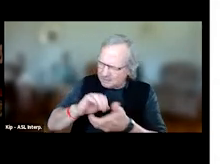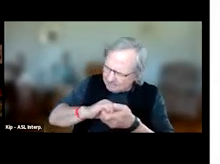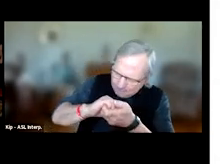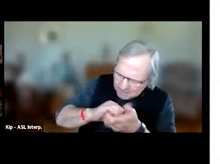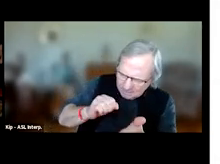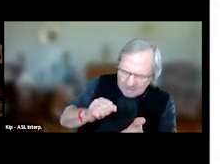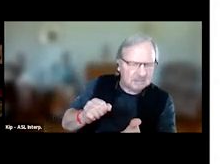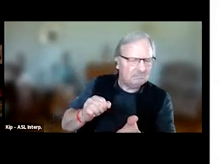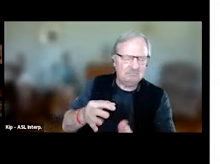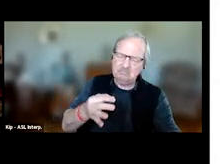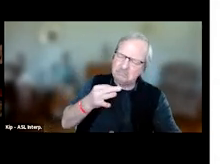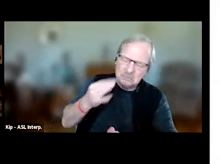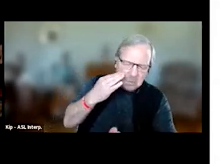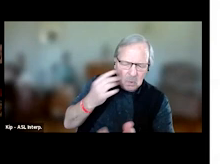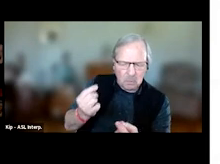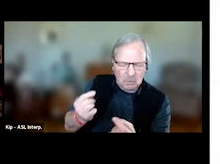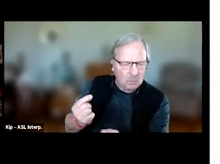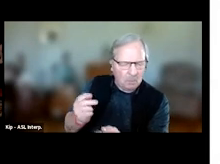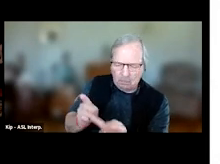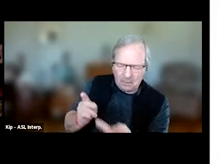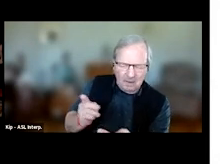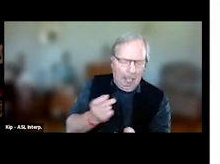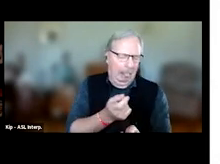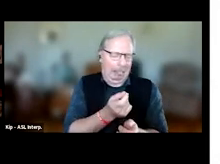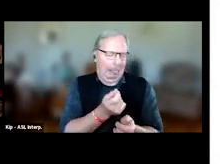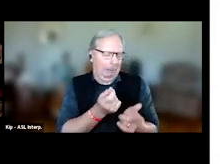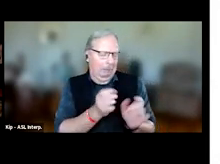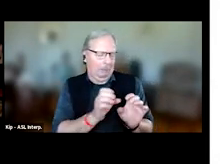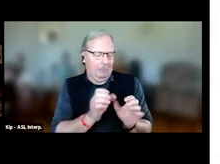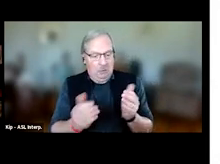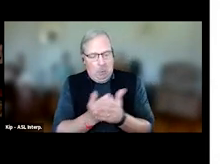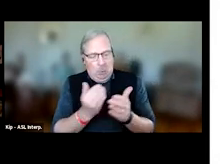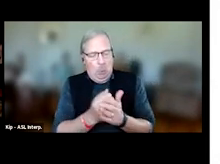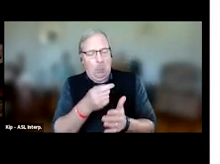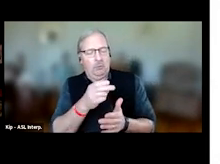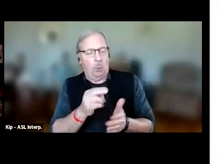and there would be little that you would need to do as a new SOAR provider ready to start SOAR.